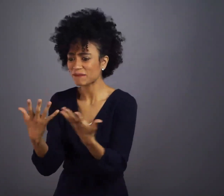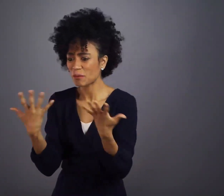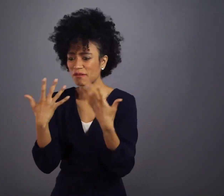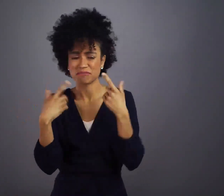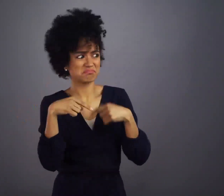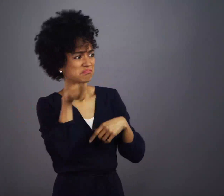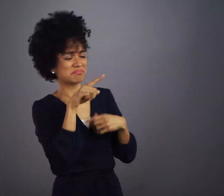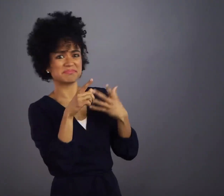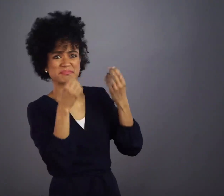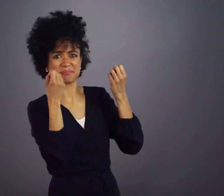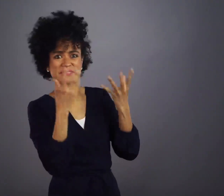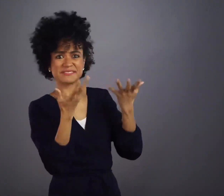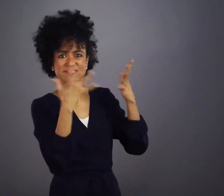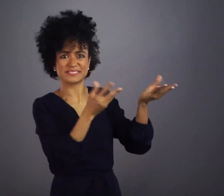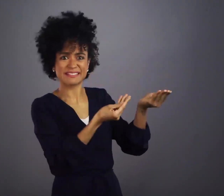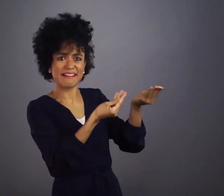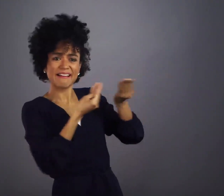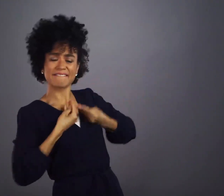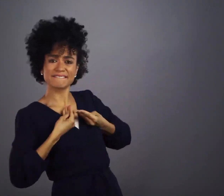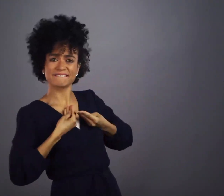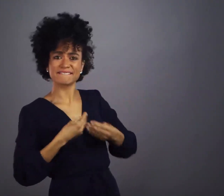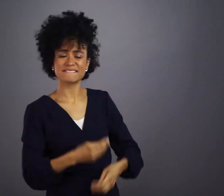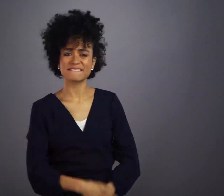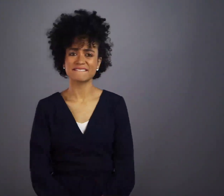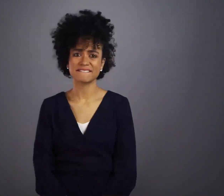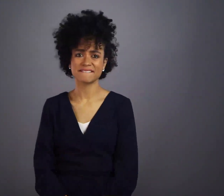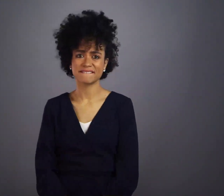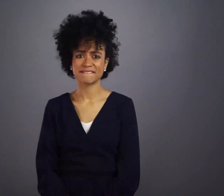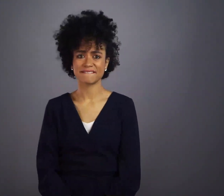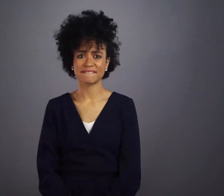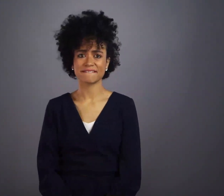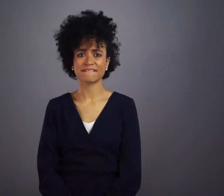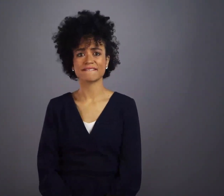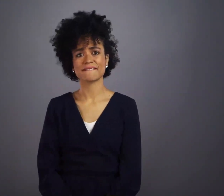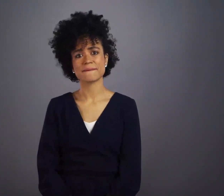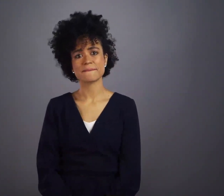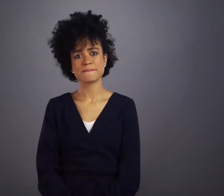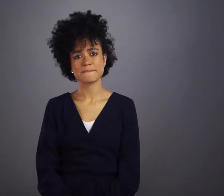How then shall we present that which has been so freely given us?